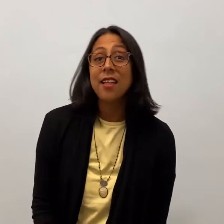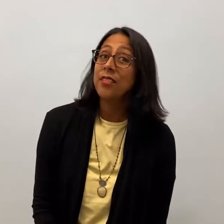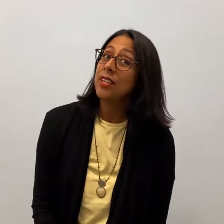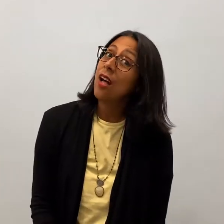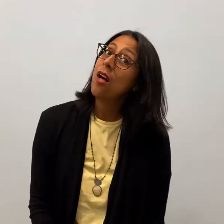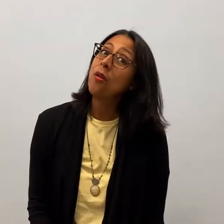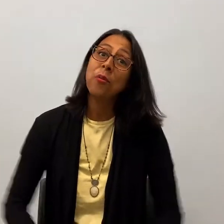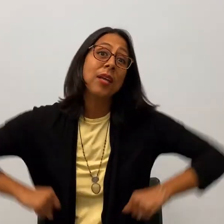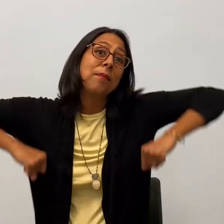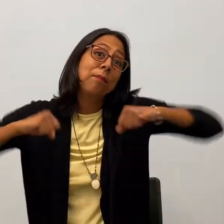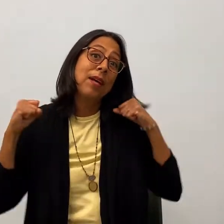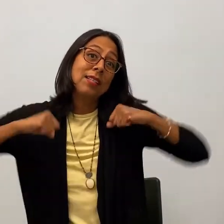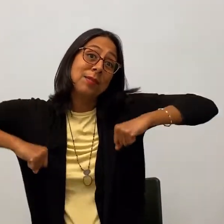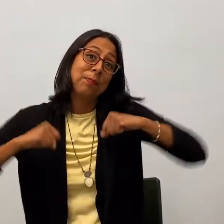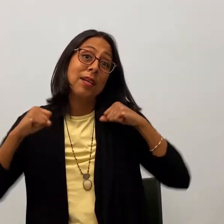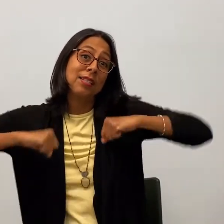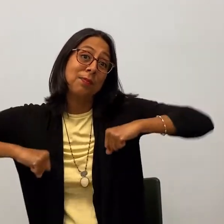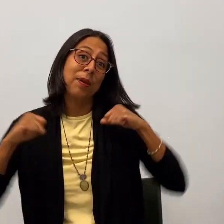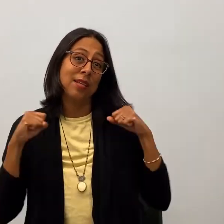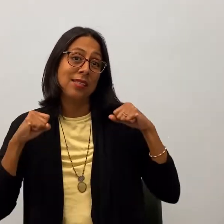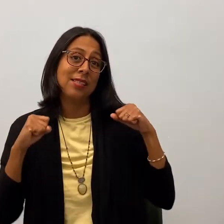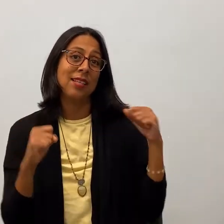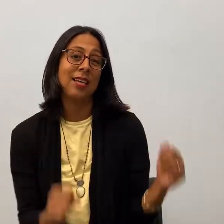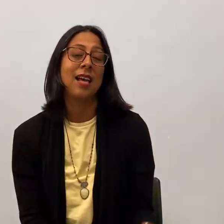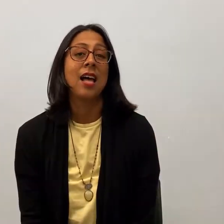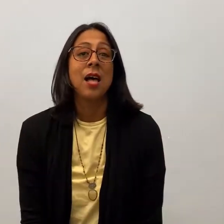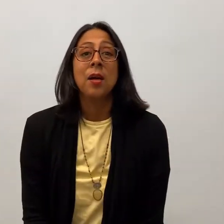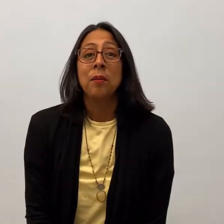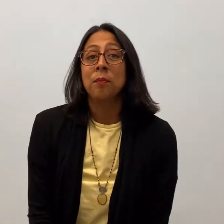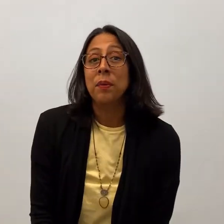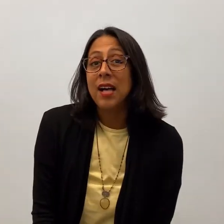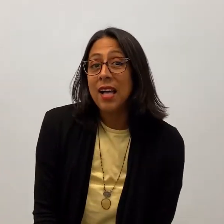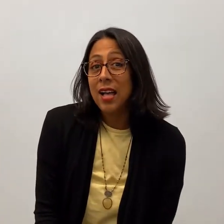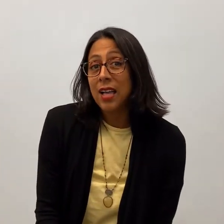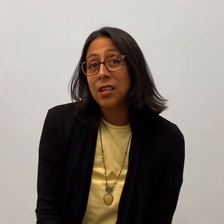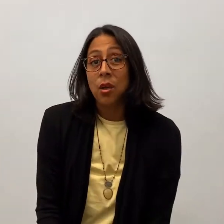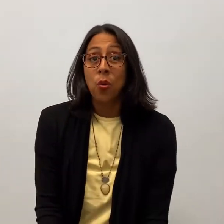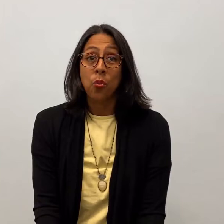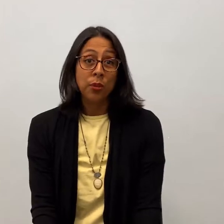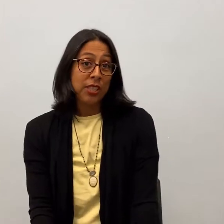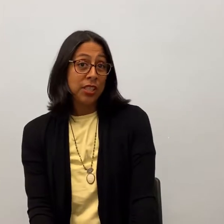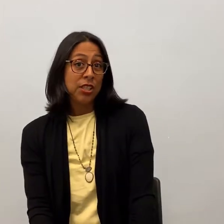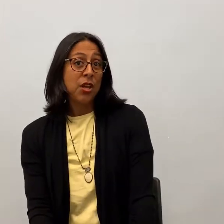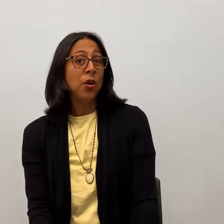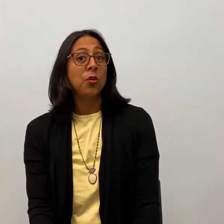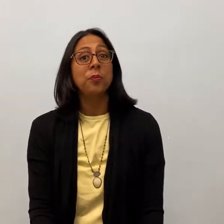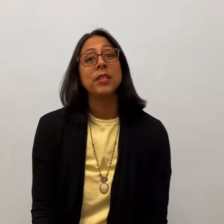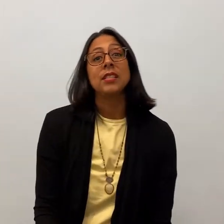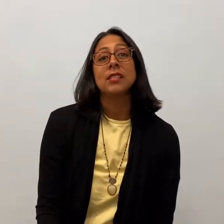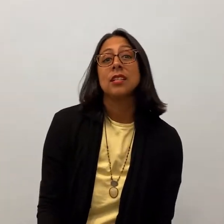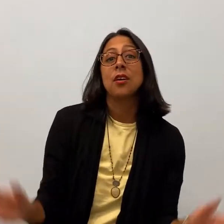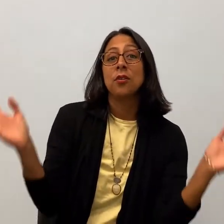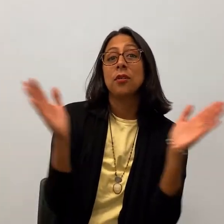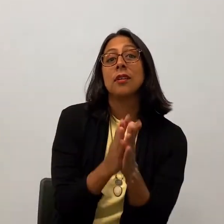And they all went buzz buzz buzz. But... We know bees go